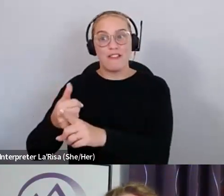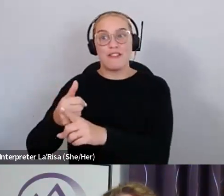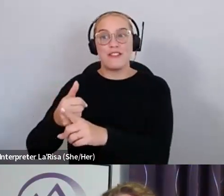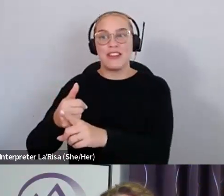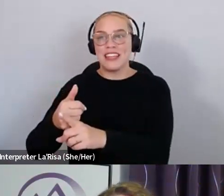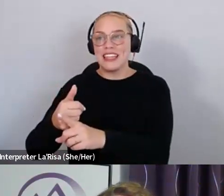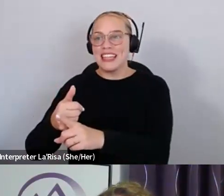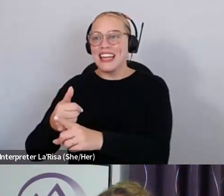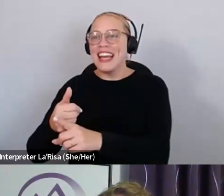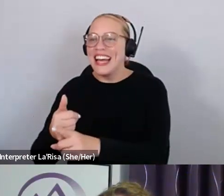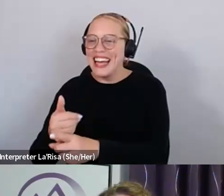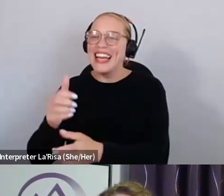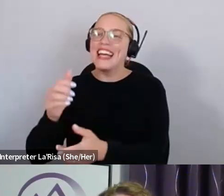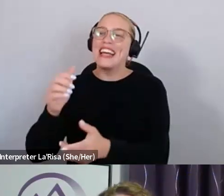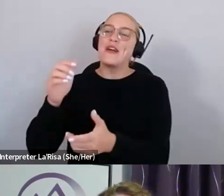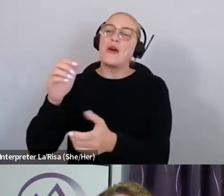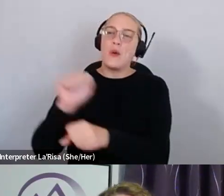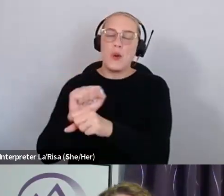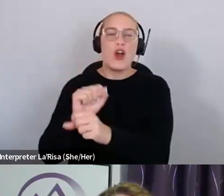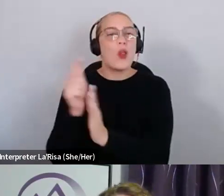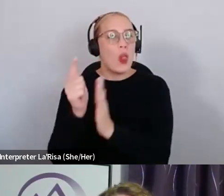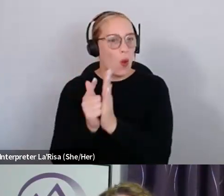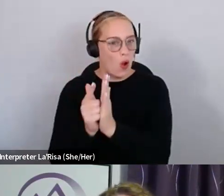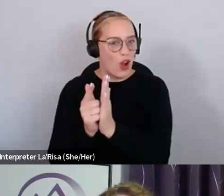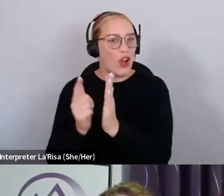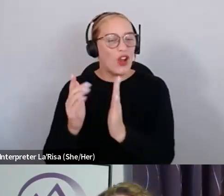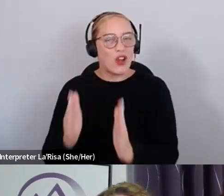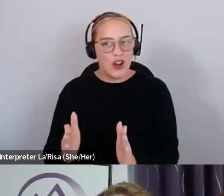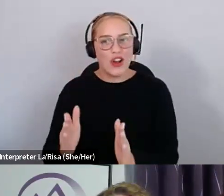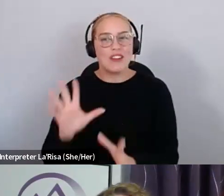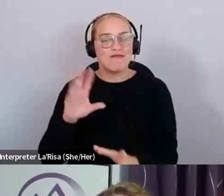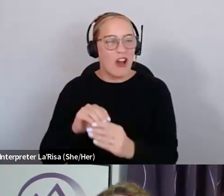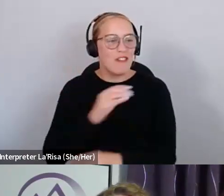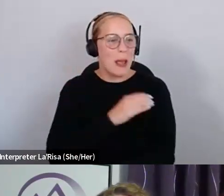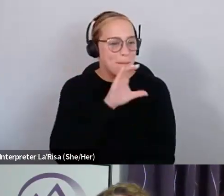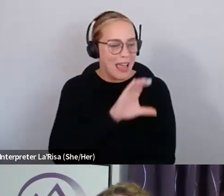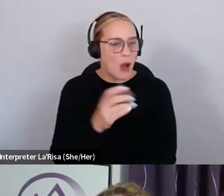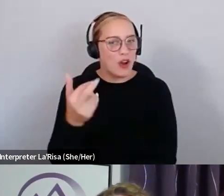In addition to Stephanie working at empower network and be an excellent lawyer, we're also related by marriage.